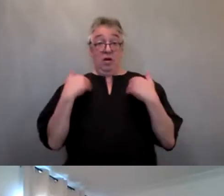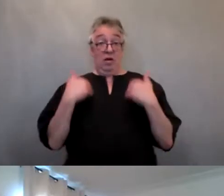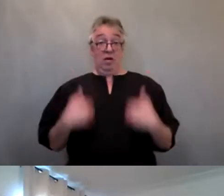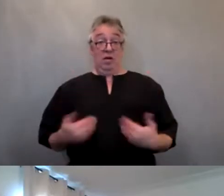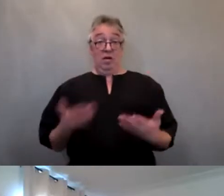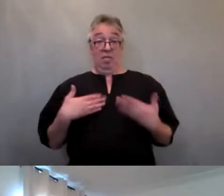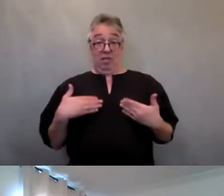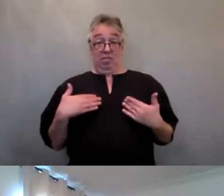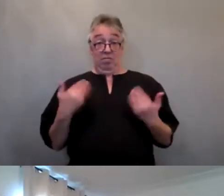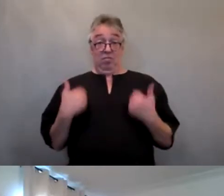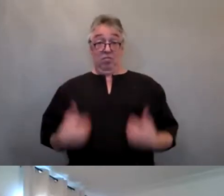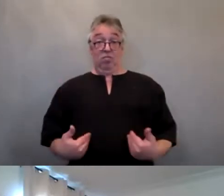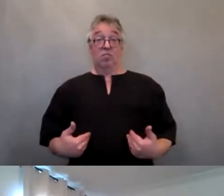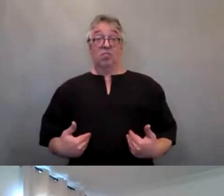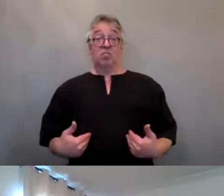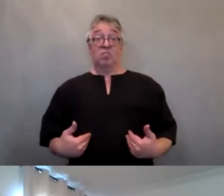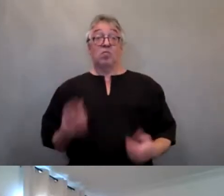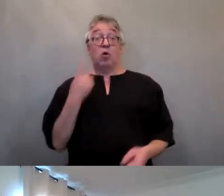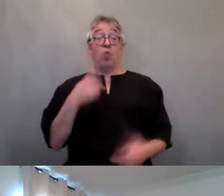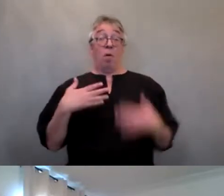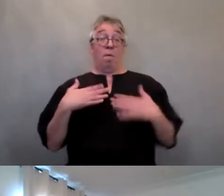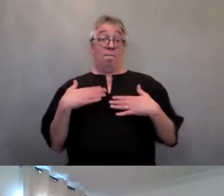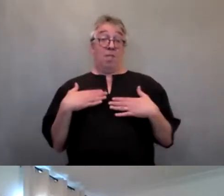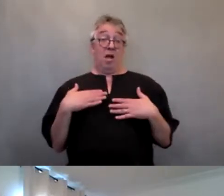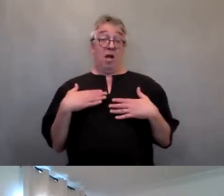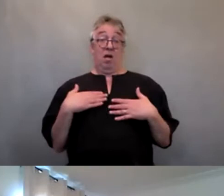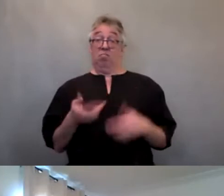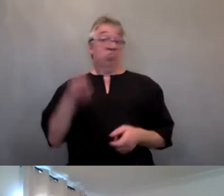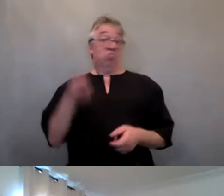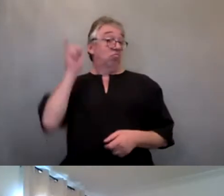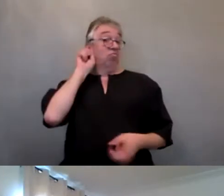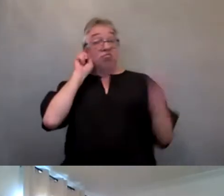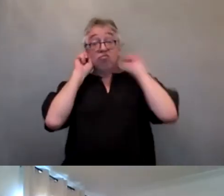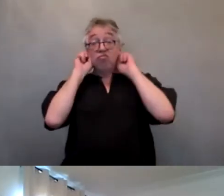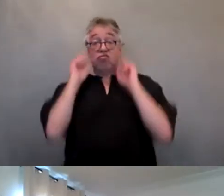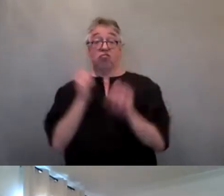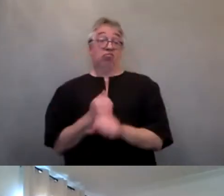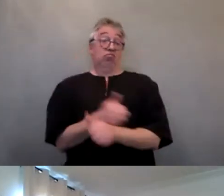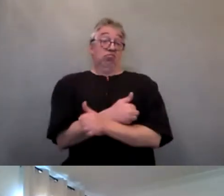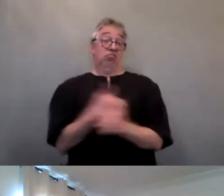? >> LISE HAMLIN: I can tell you as a user. >> AVI BLAU: Please.